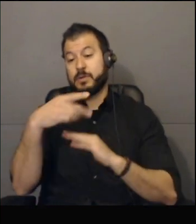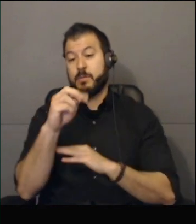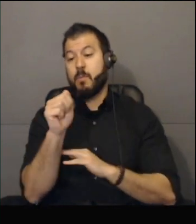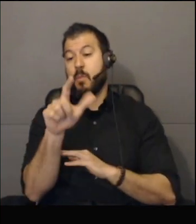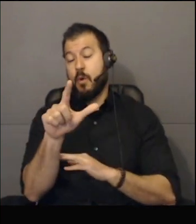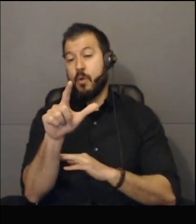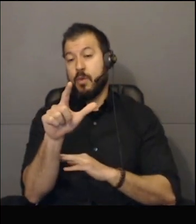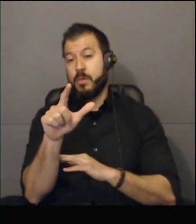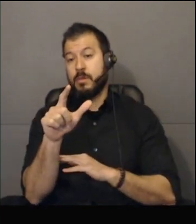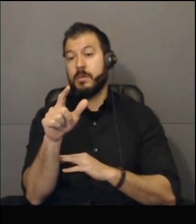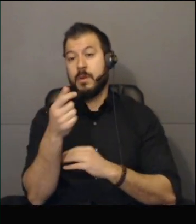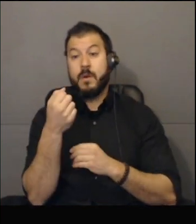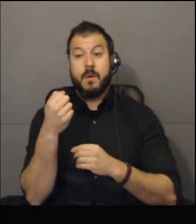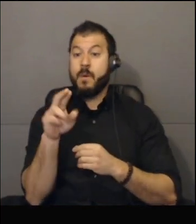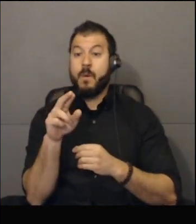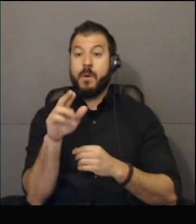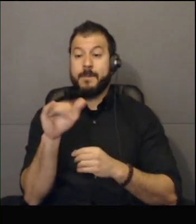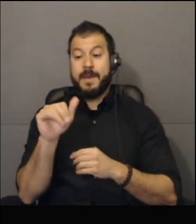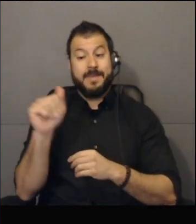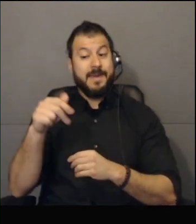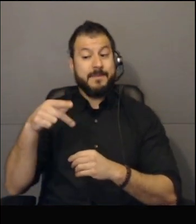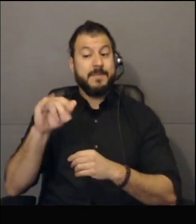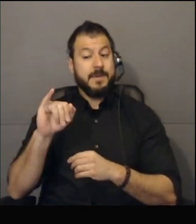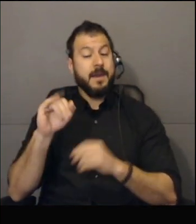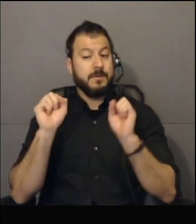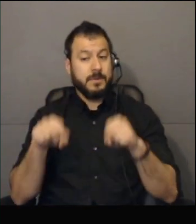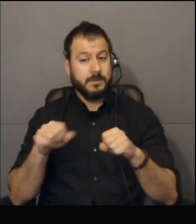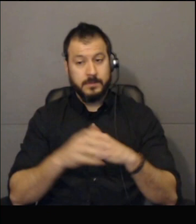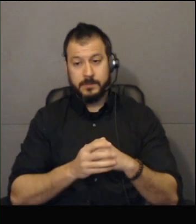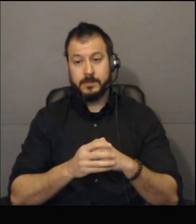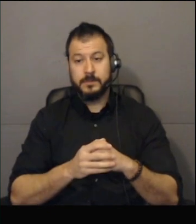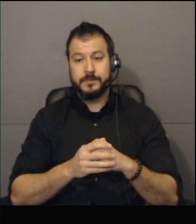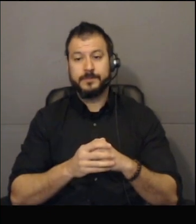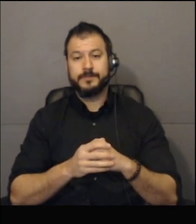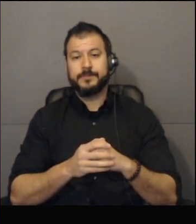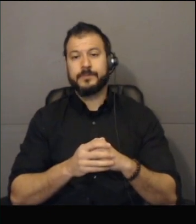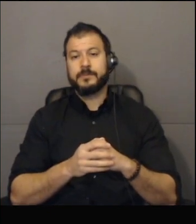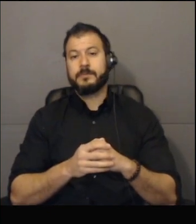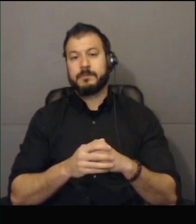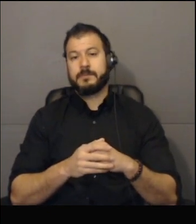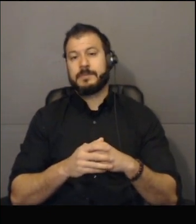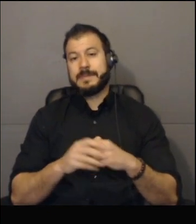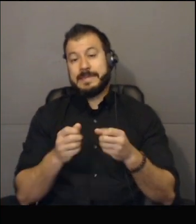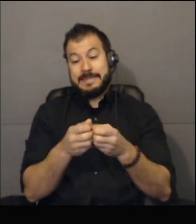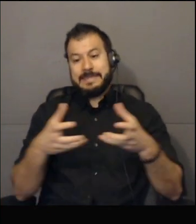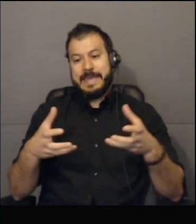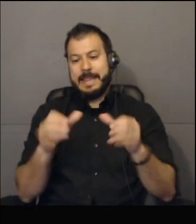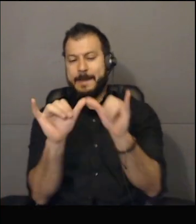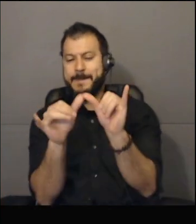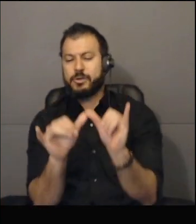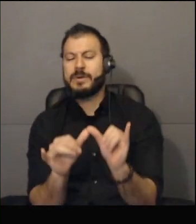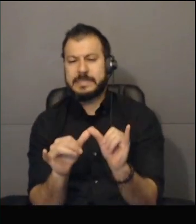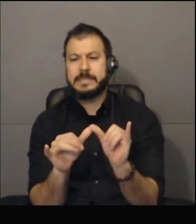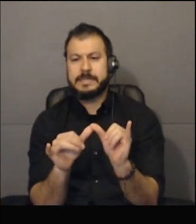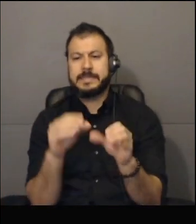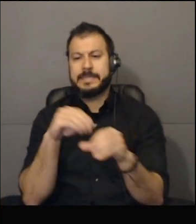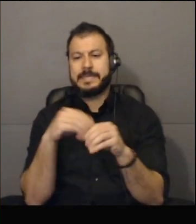by way of the Restful API. And finally, by monitoring scaling metrics in server and uses charts.